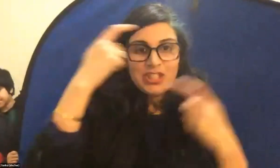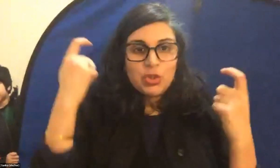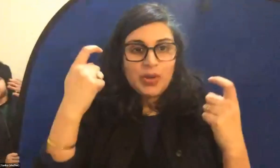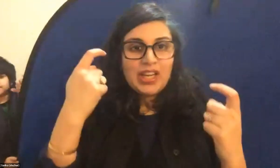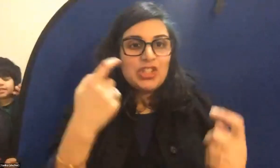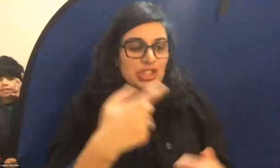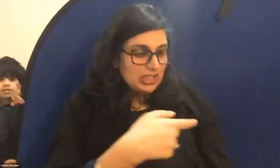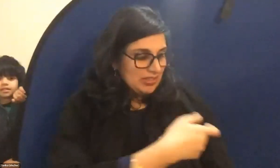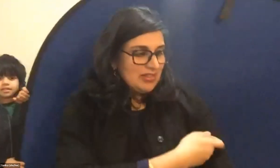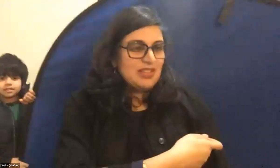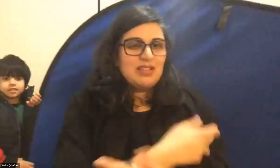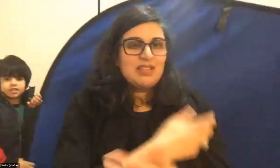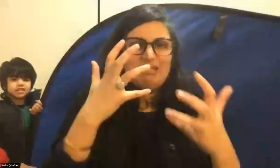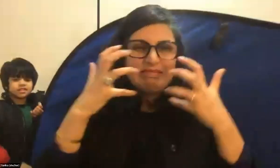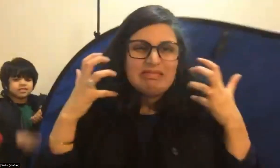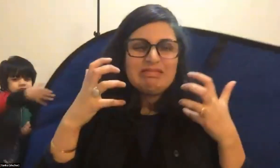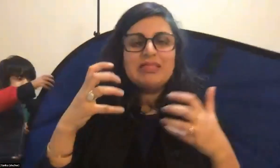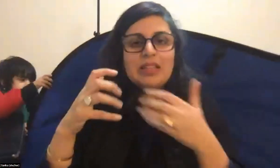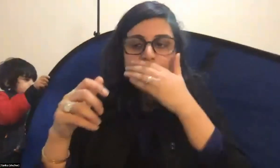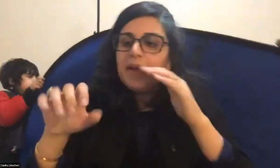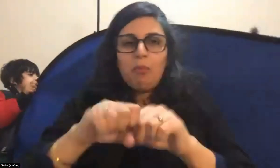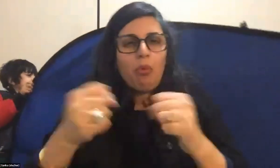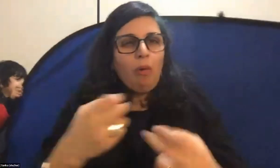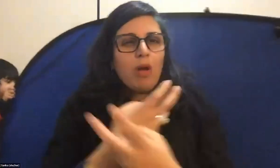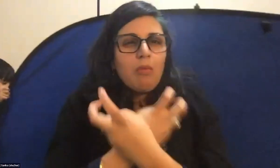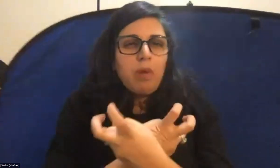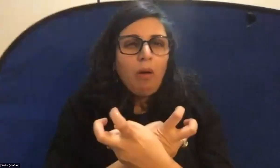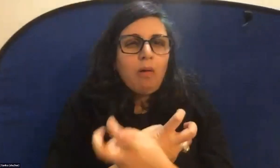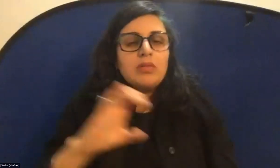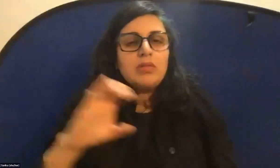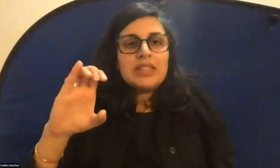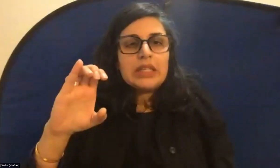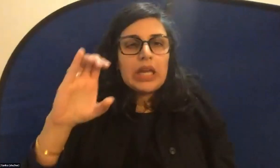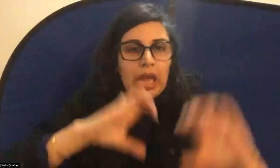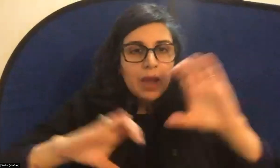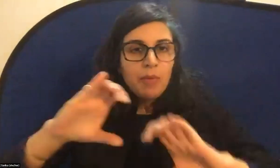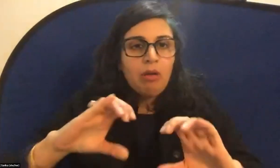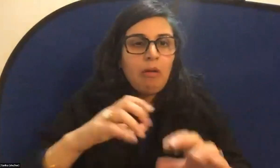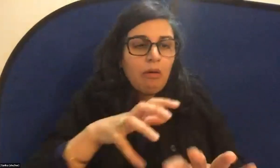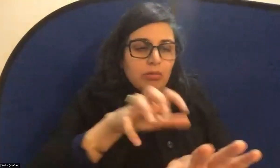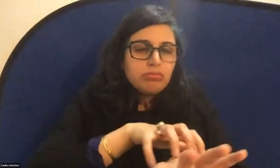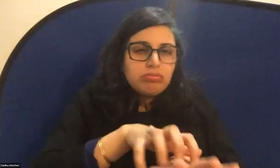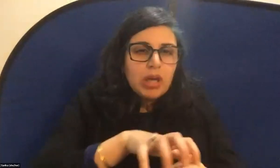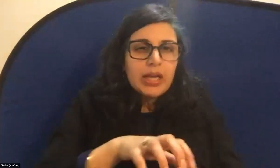during that time, I saw and treated lacerations, puncture wounds, concussions,